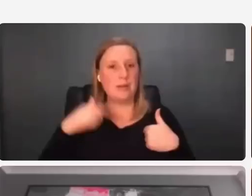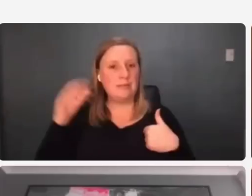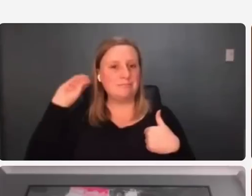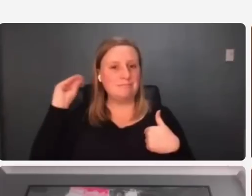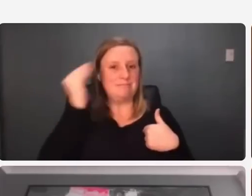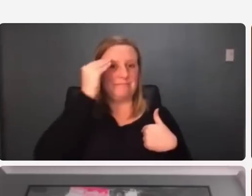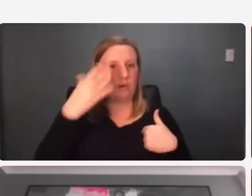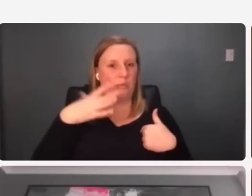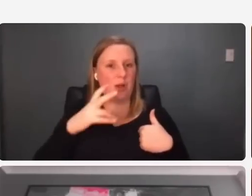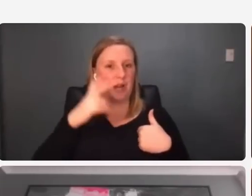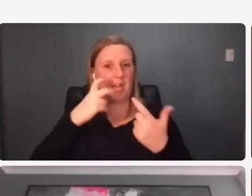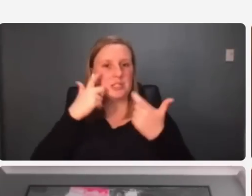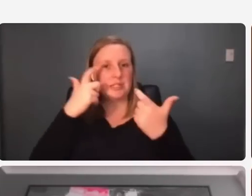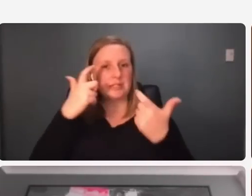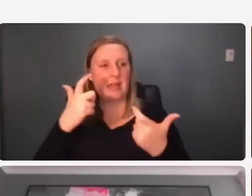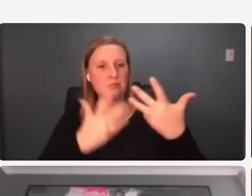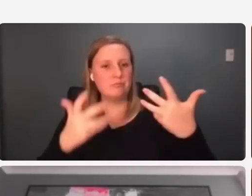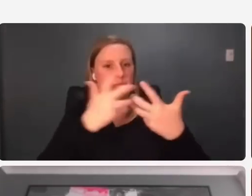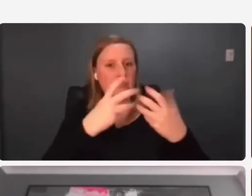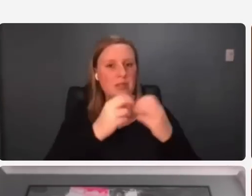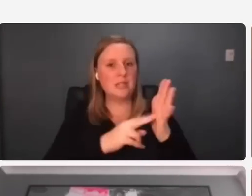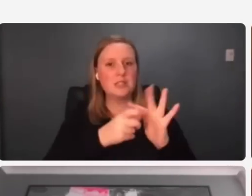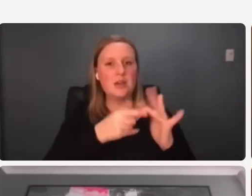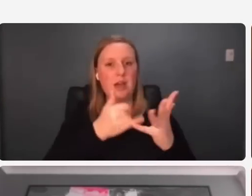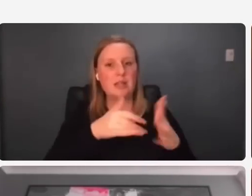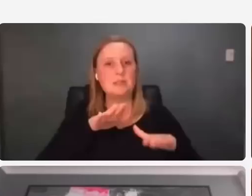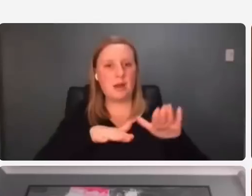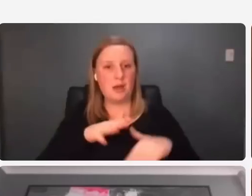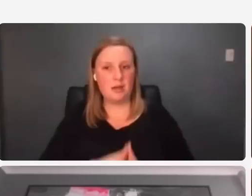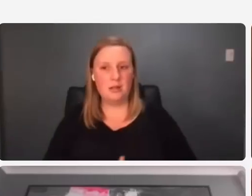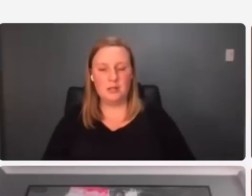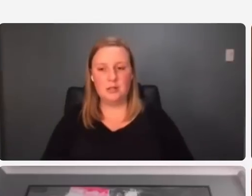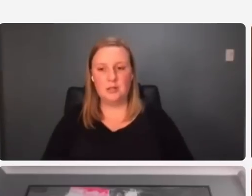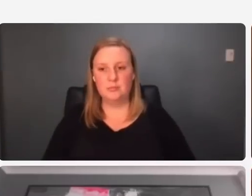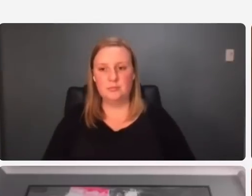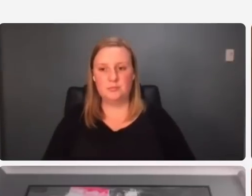care and certainly working very closely with our NDIS